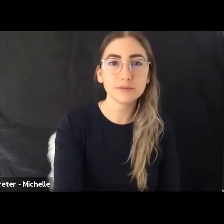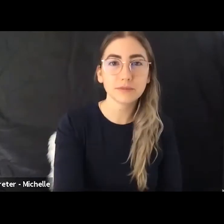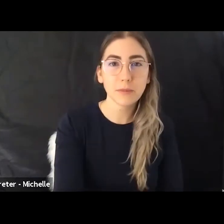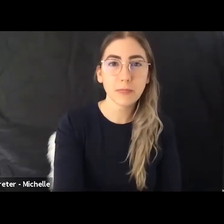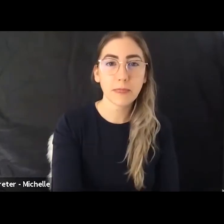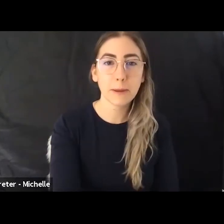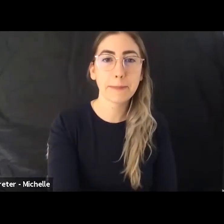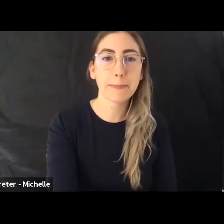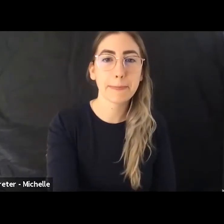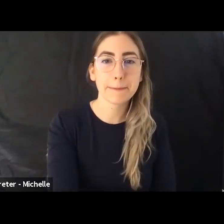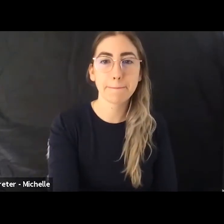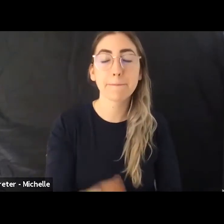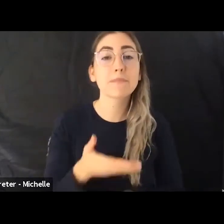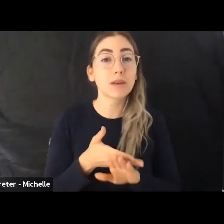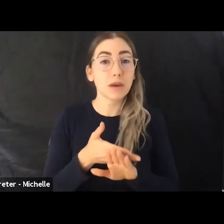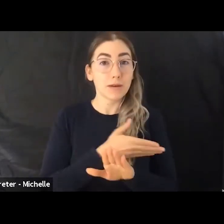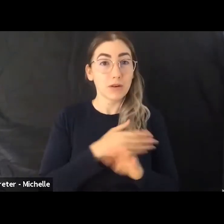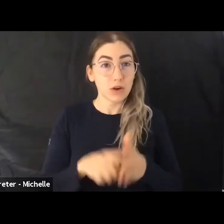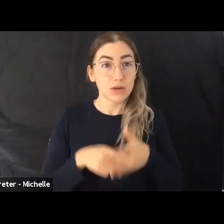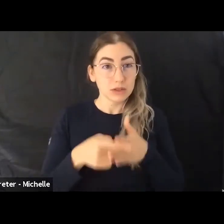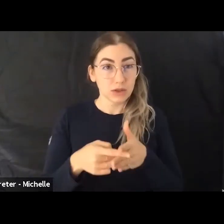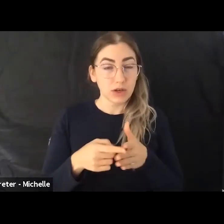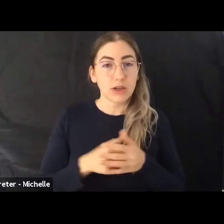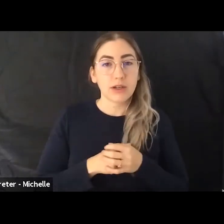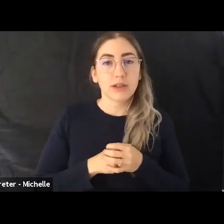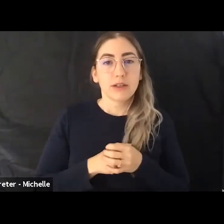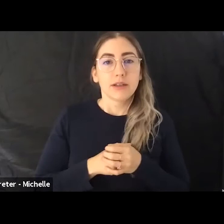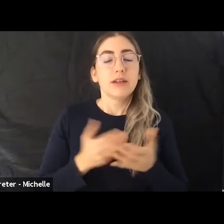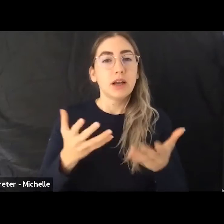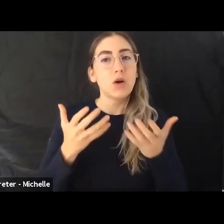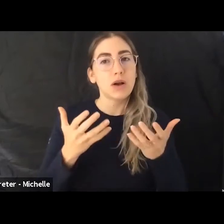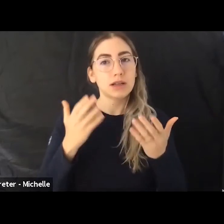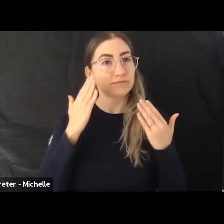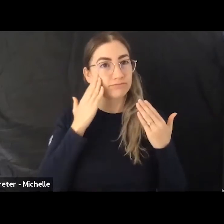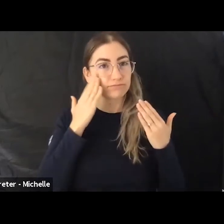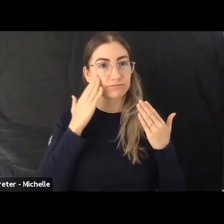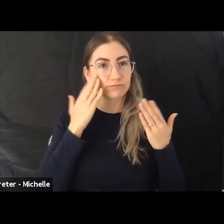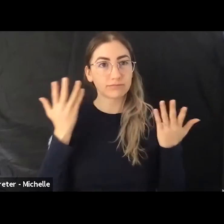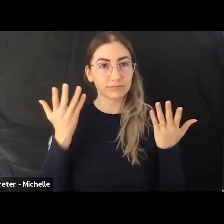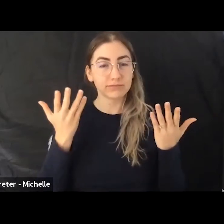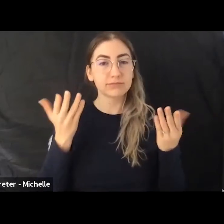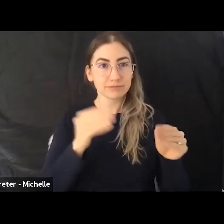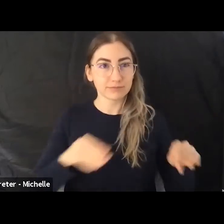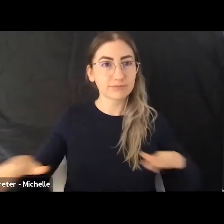FIRST, BEFORE WE BEGIN, I WOULD LIKE TO BEGIN BY FIRST, BEFORE WE BEGIN, I WOULD LIKE TO BEGIN BY ACKNOWLEDG ACKNOWLEDGING THE INDIGENOUS PEOPLE OF ALL THE LANDS THAT WE ARE ON ING THE INDIGENOUS PEOPLE OF ALL THE LANDS THAT WE ARE ON